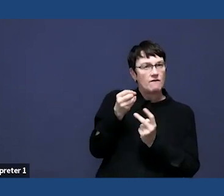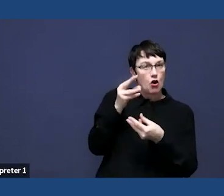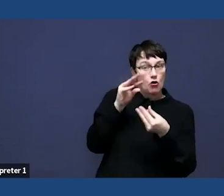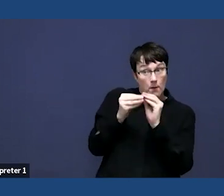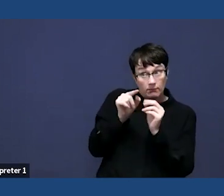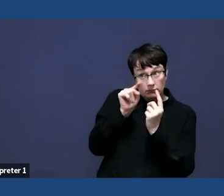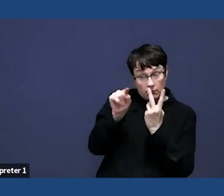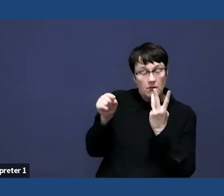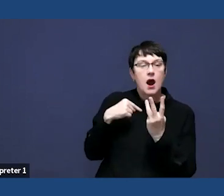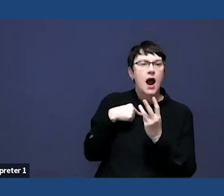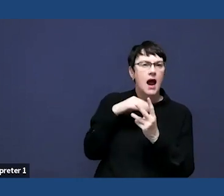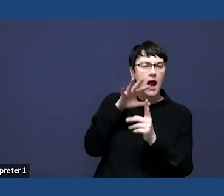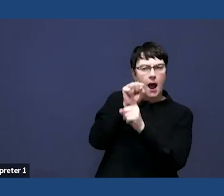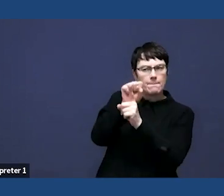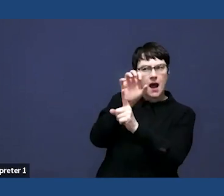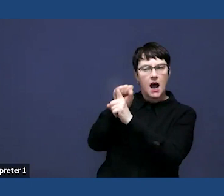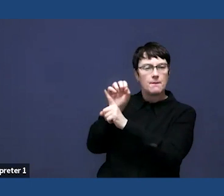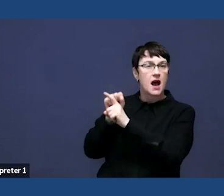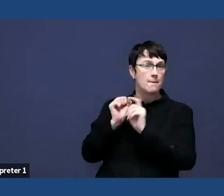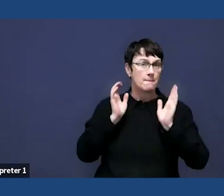Why is ageing in place so important?